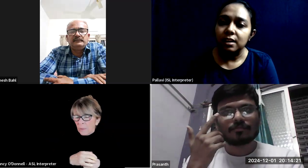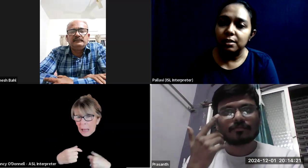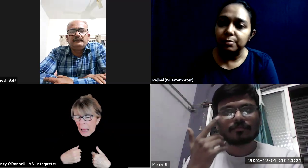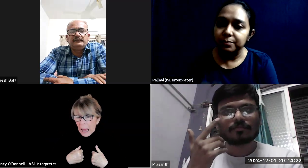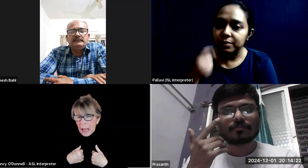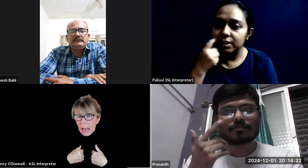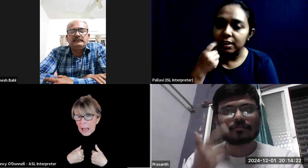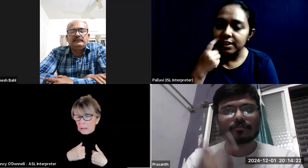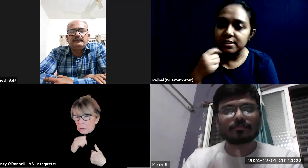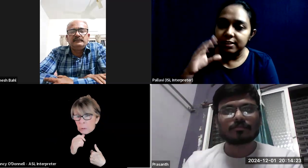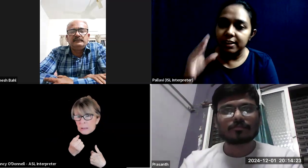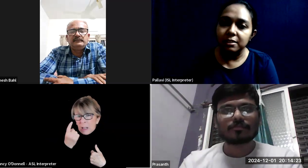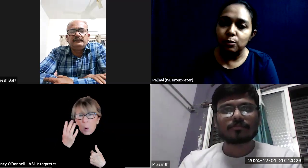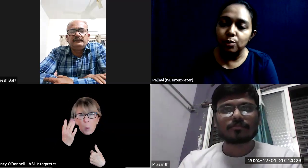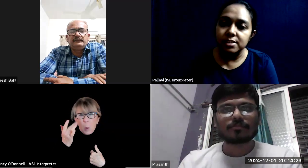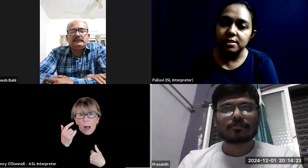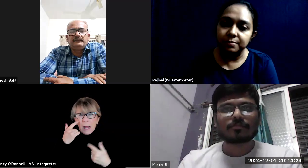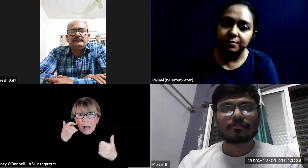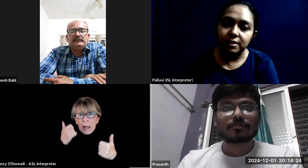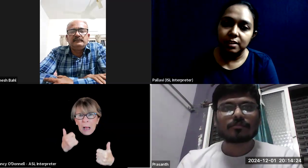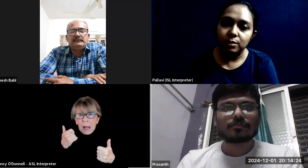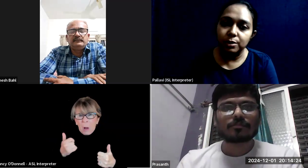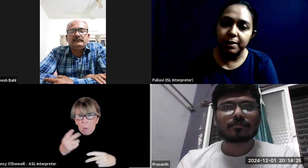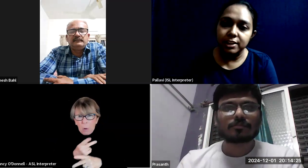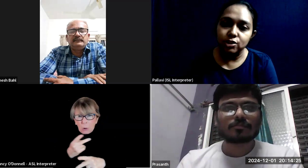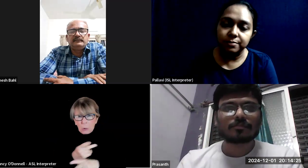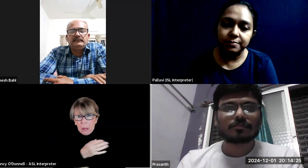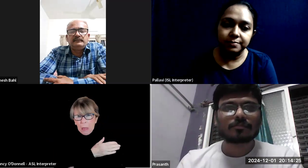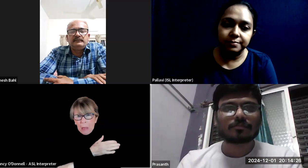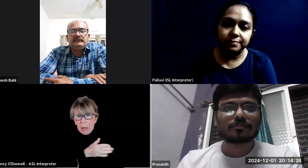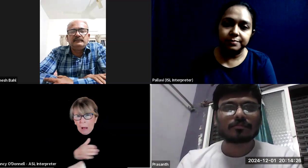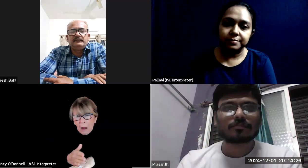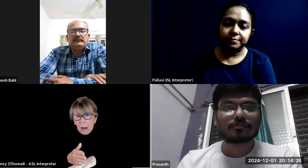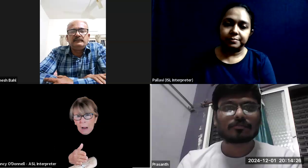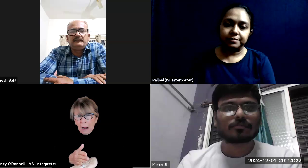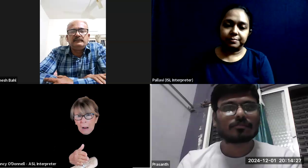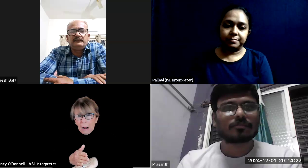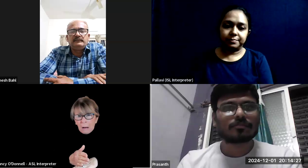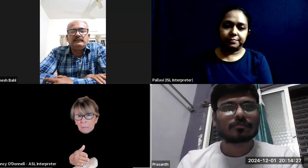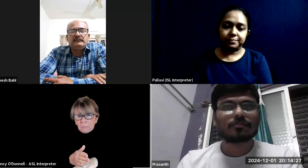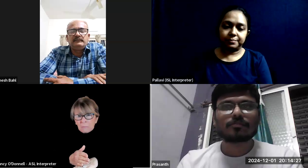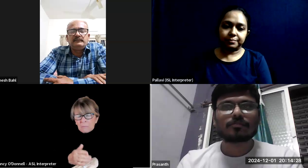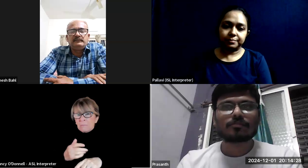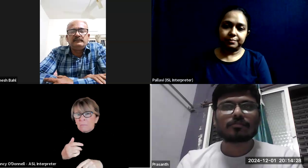is getting worse with my age.